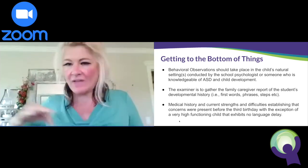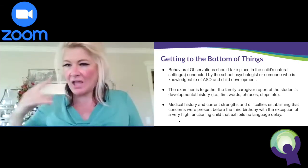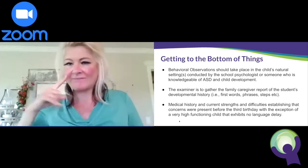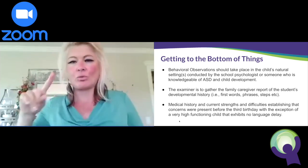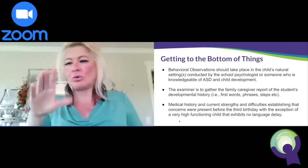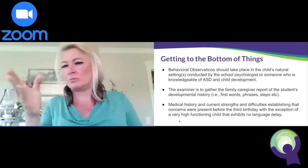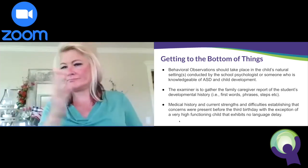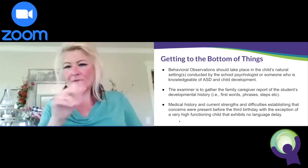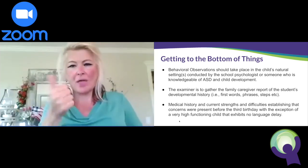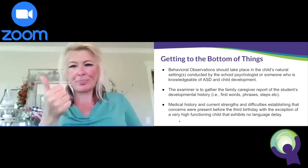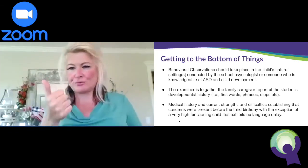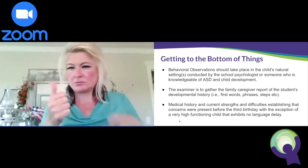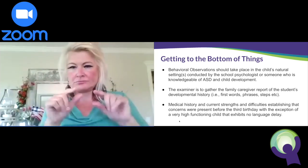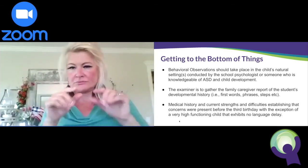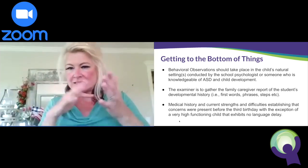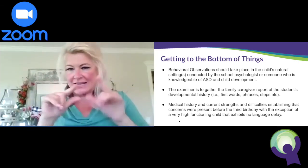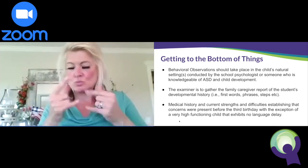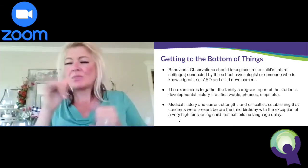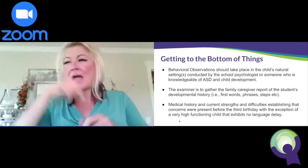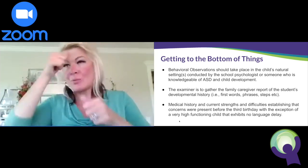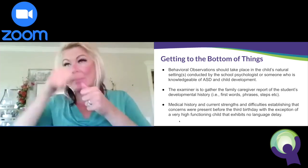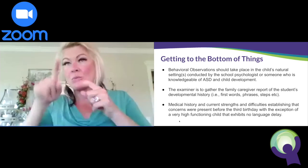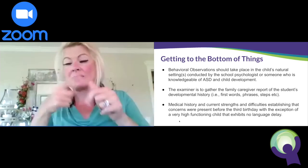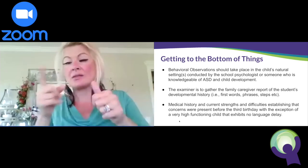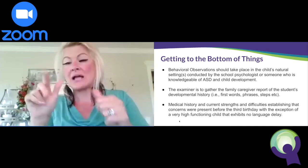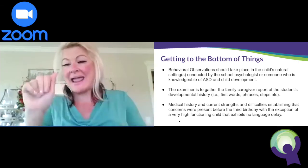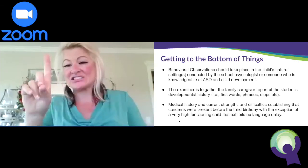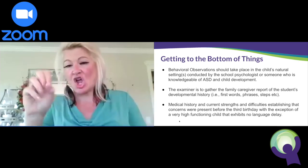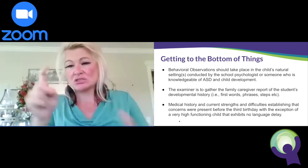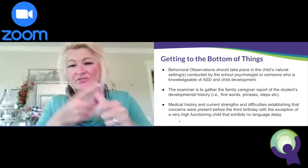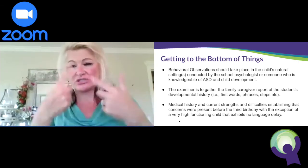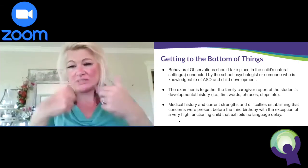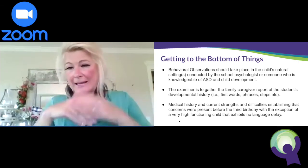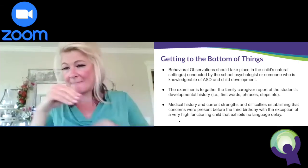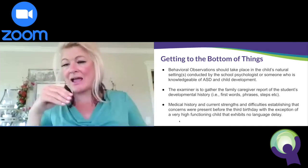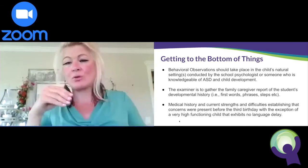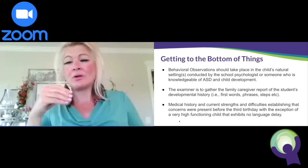they're necessarily qualified to have a qualitative assessment for students.